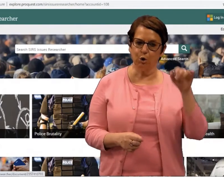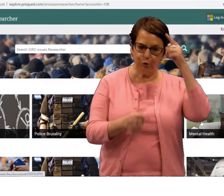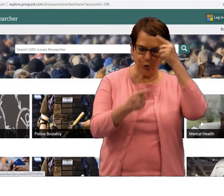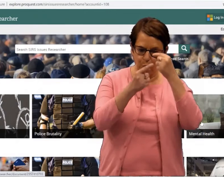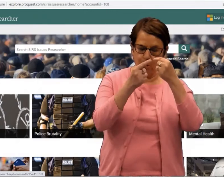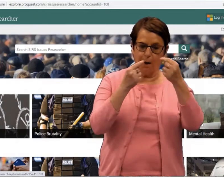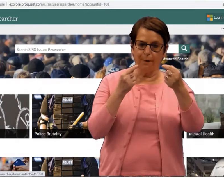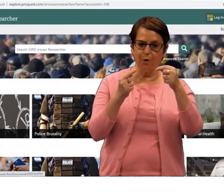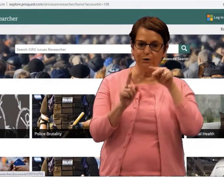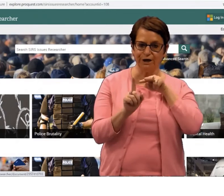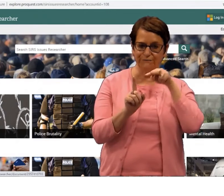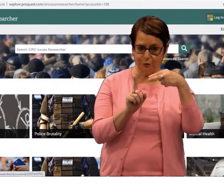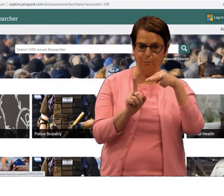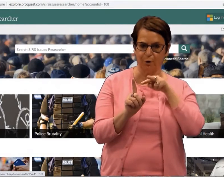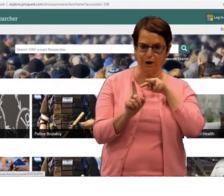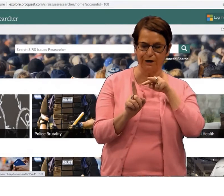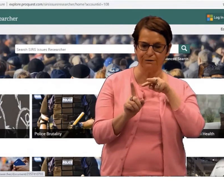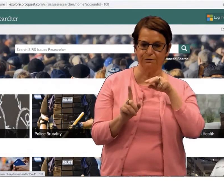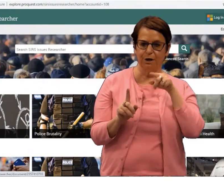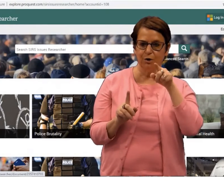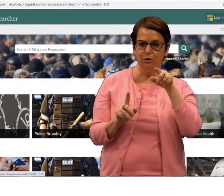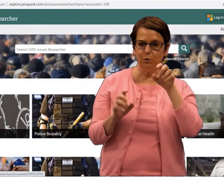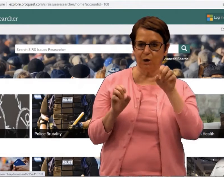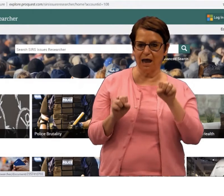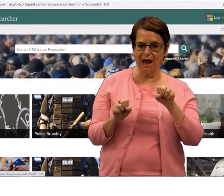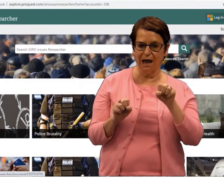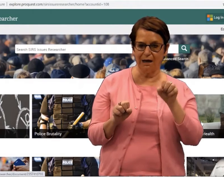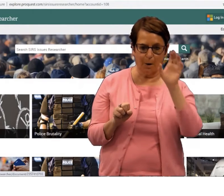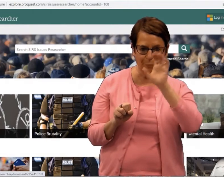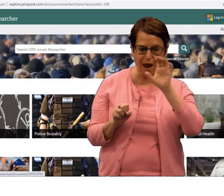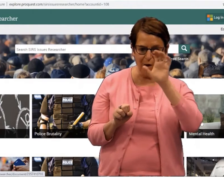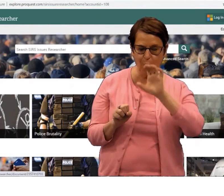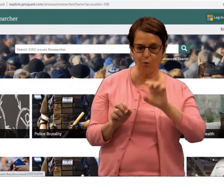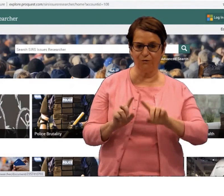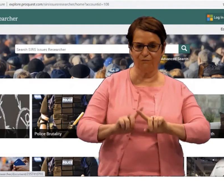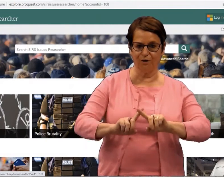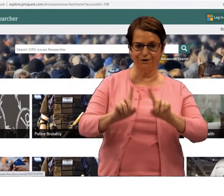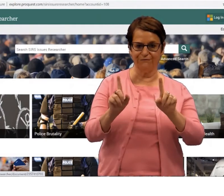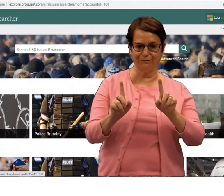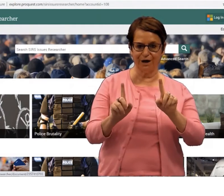This database is similar to the Opposing Viewpoints database.